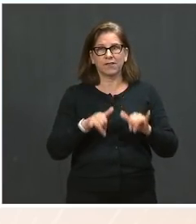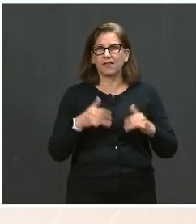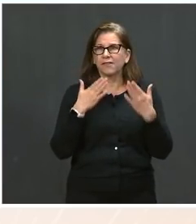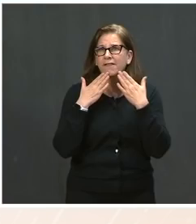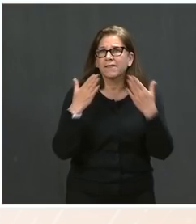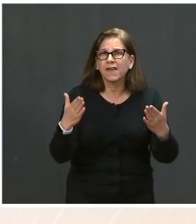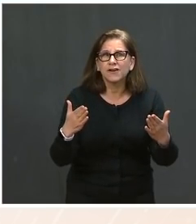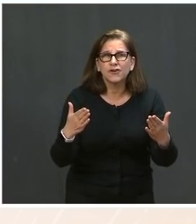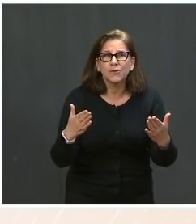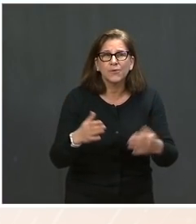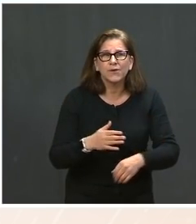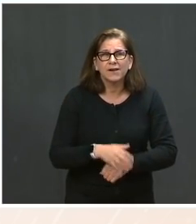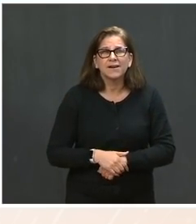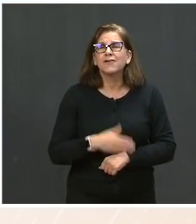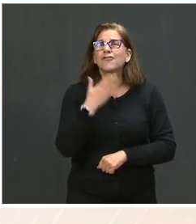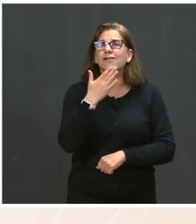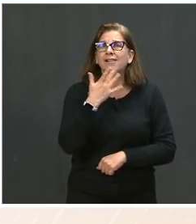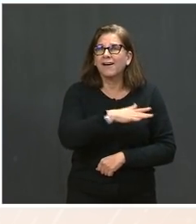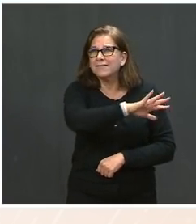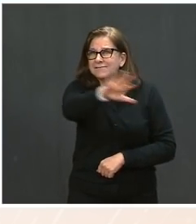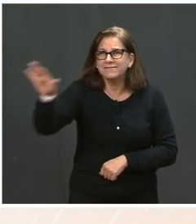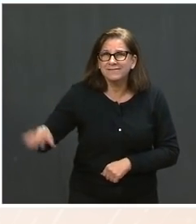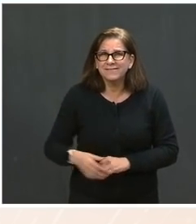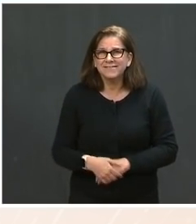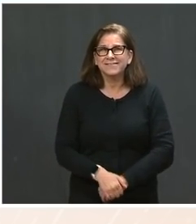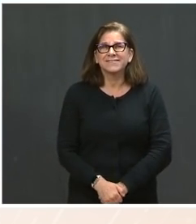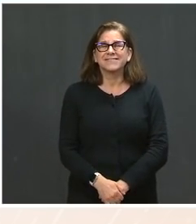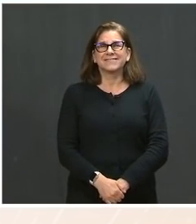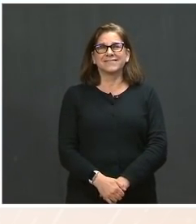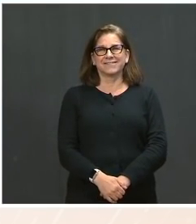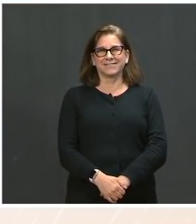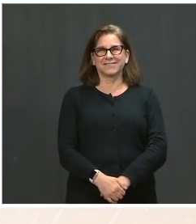The Press: Thank you. Secretary Granholm: Wait, I got to grab my -- my mask. Ms. Psaki: Oh, go -- go ahead. Sorry.